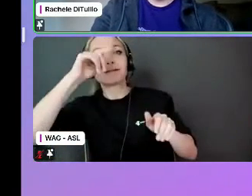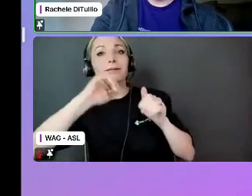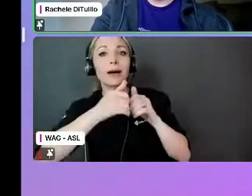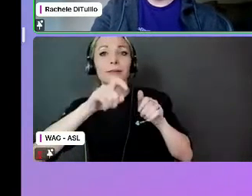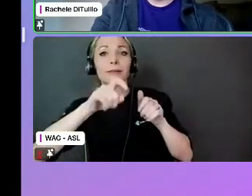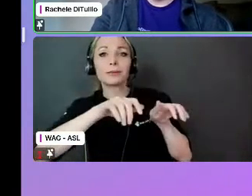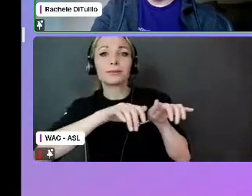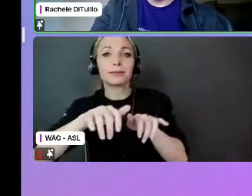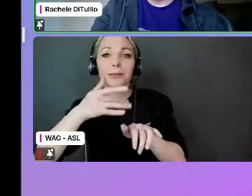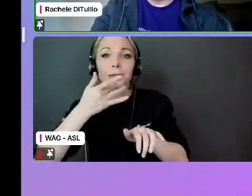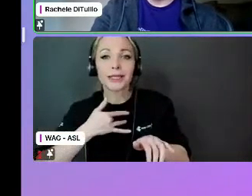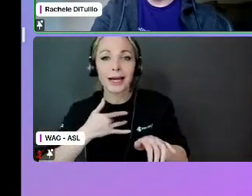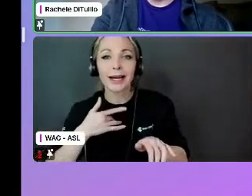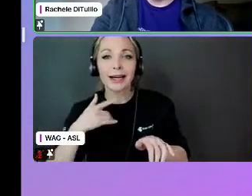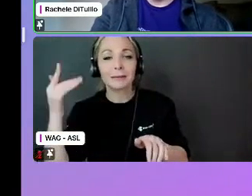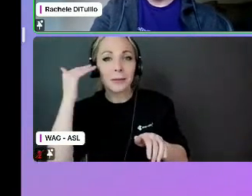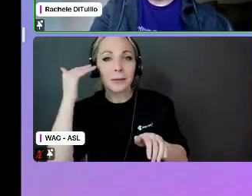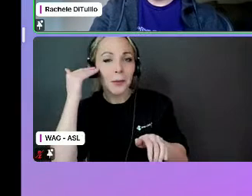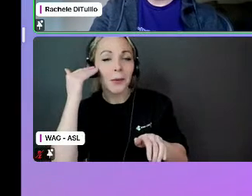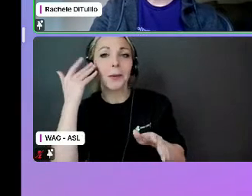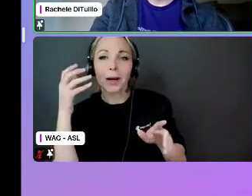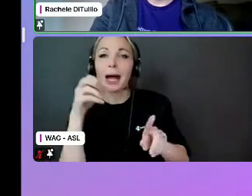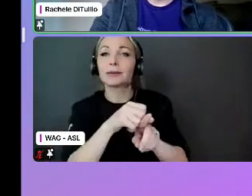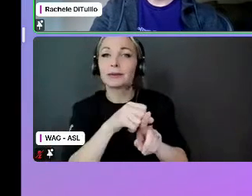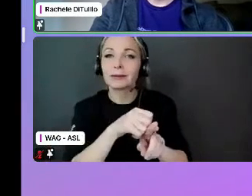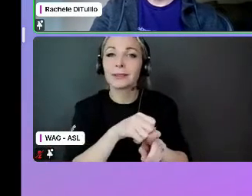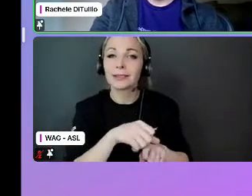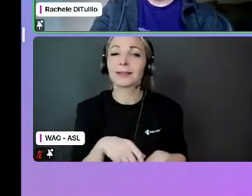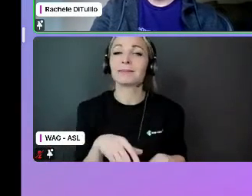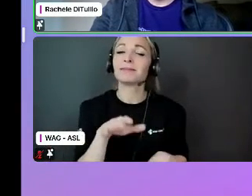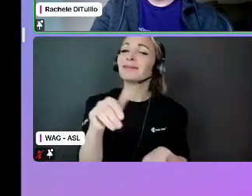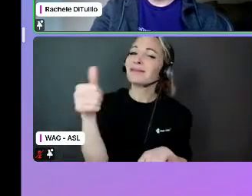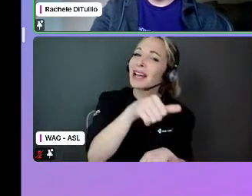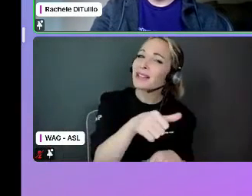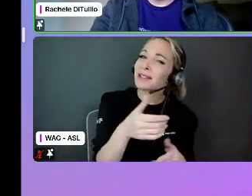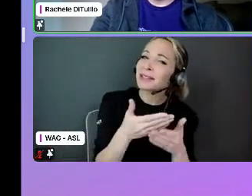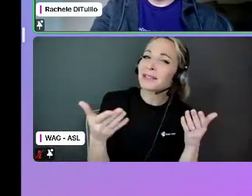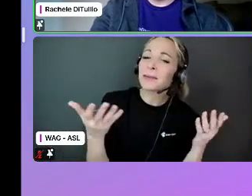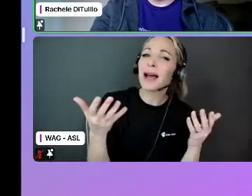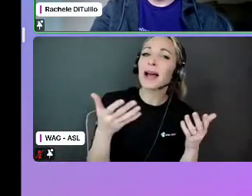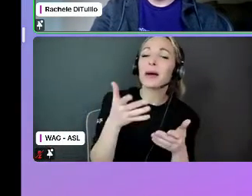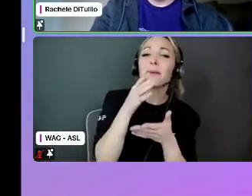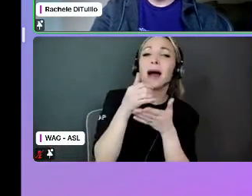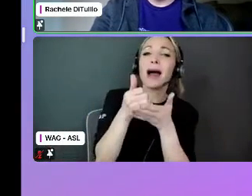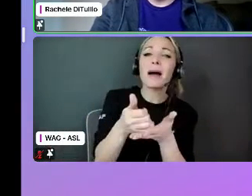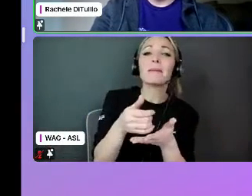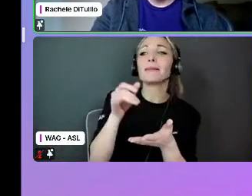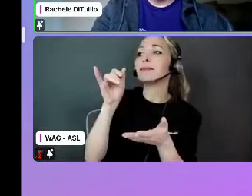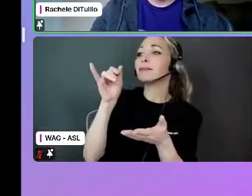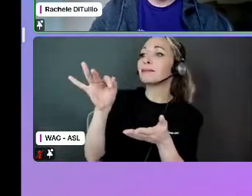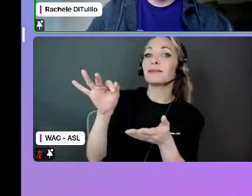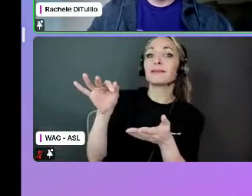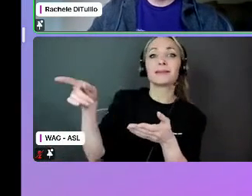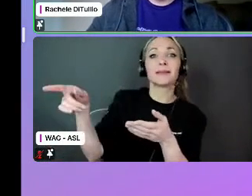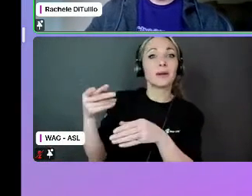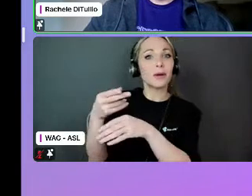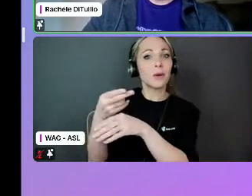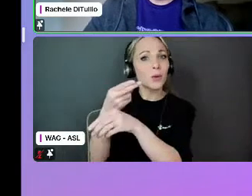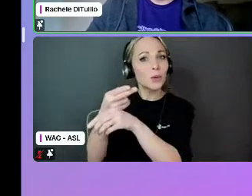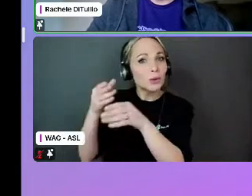users don't understand what value they need to enter the date in. There's one other value you I want to mention that can you with filling out